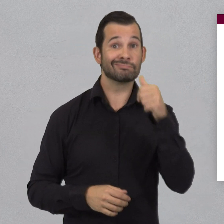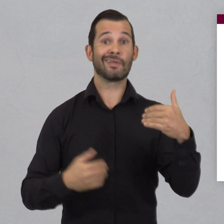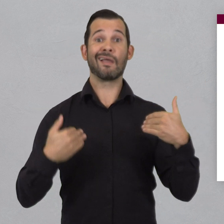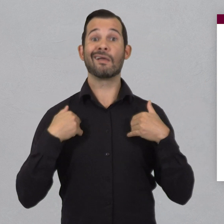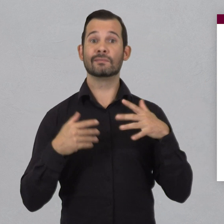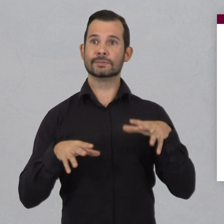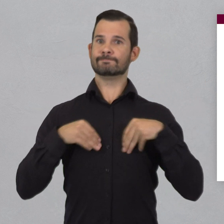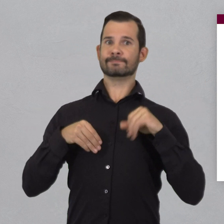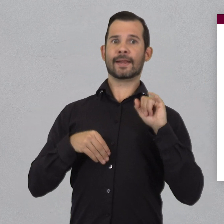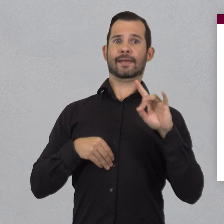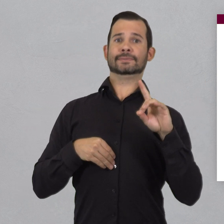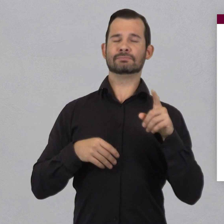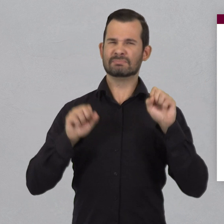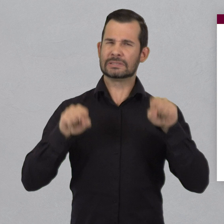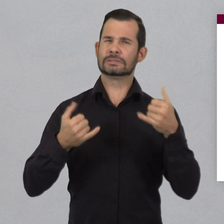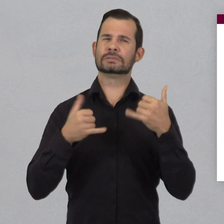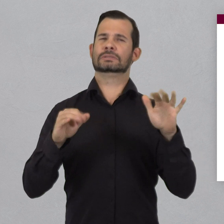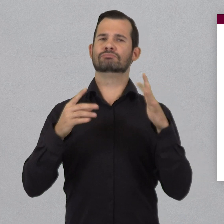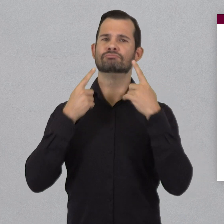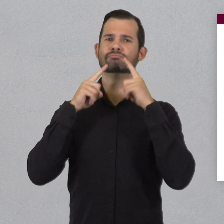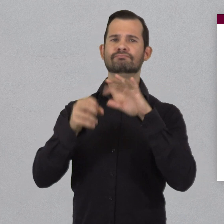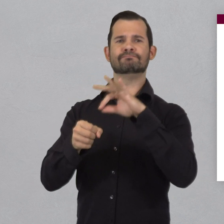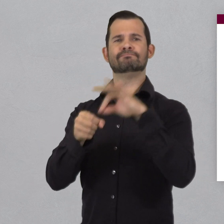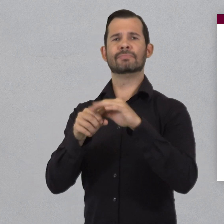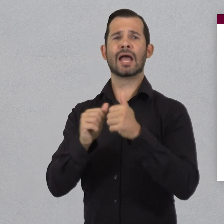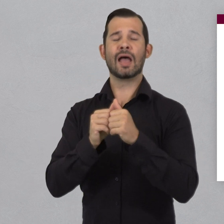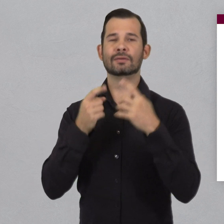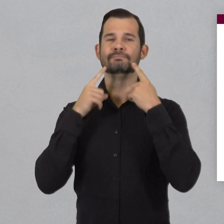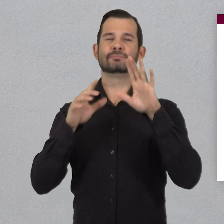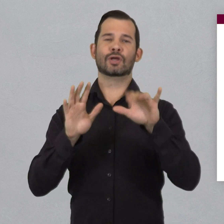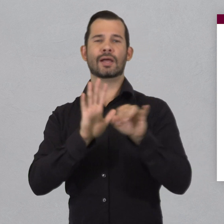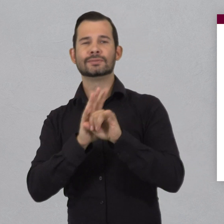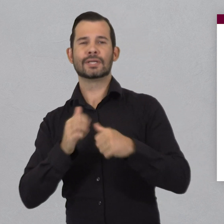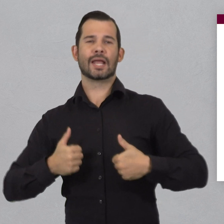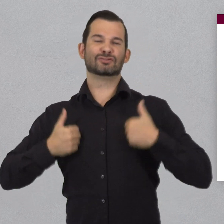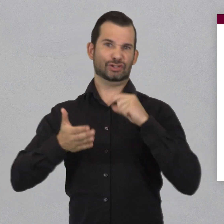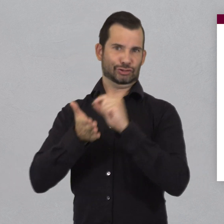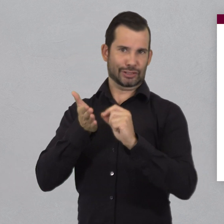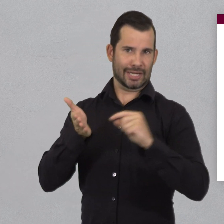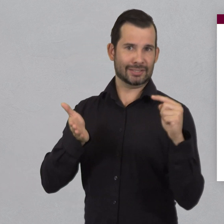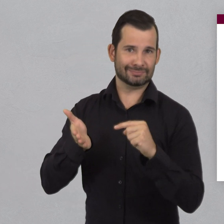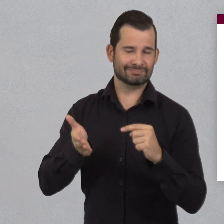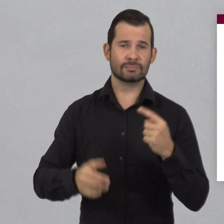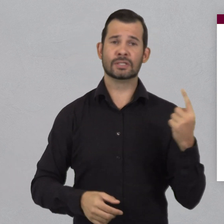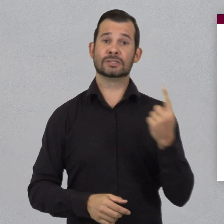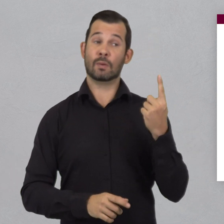If you don’t have accepted ID, you can still vote by declaring your identity and address